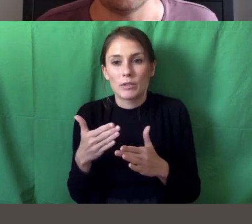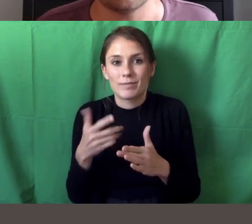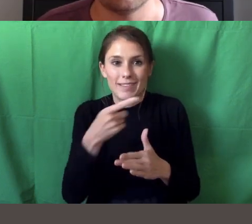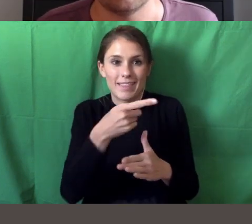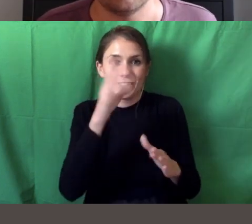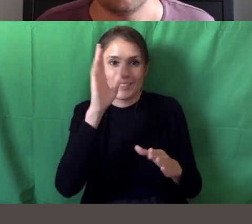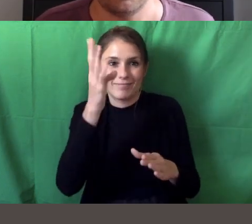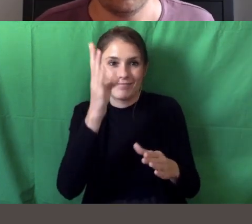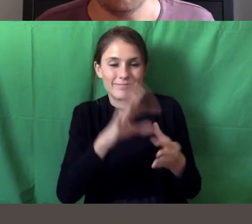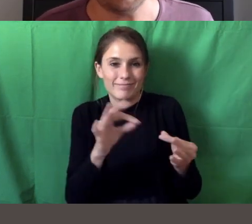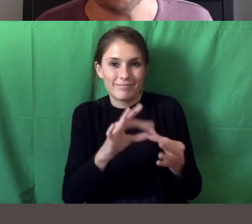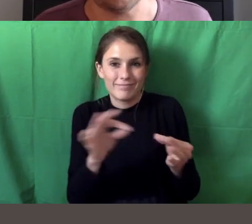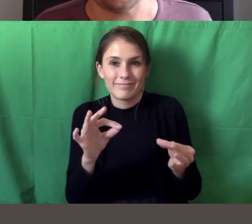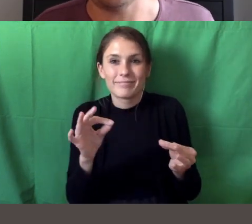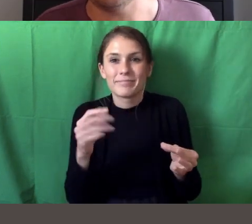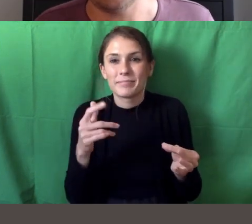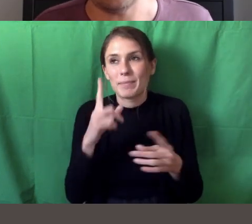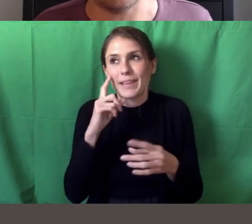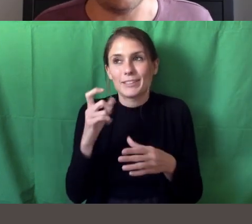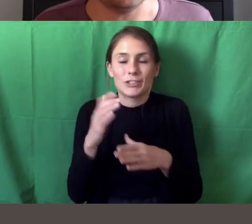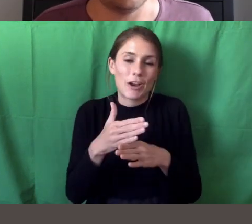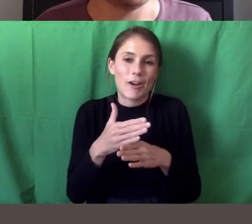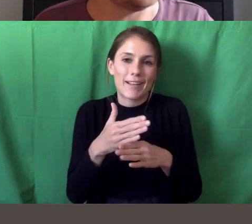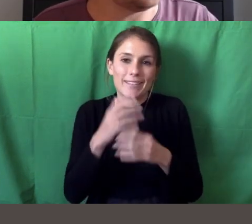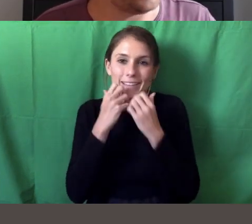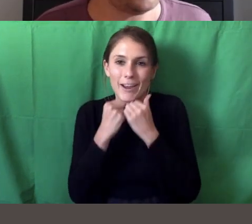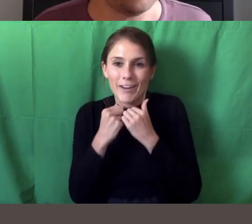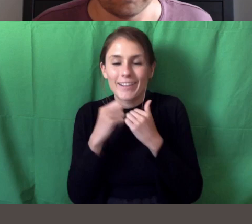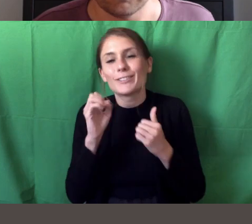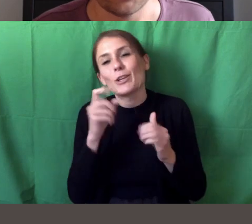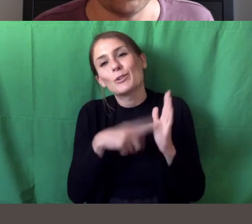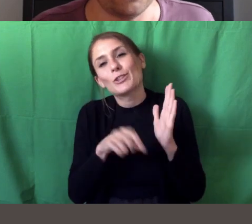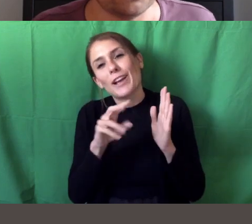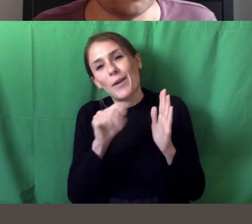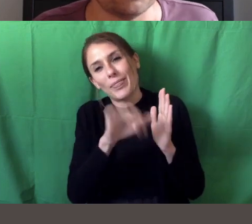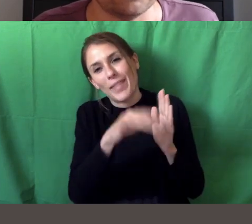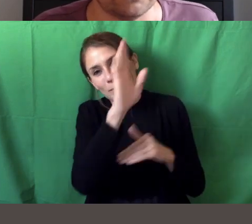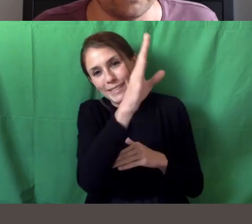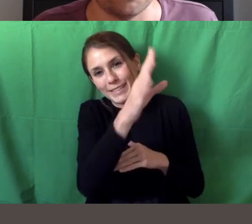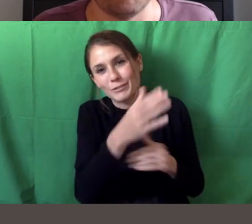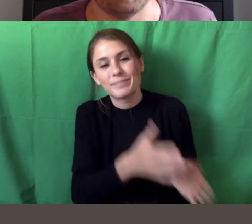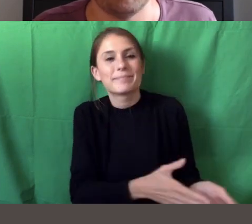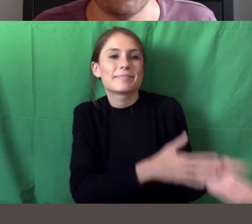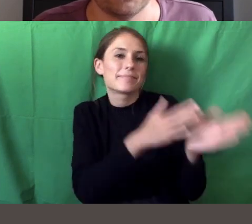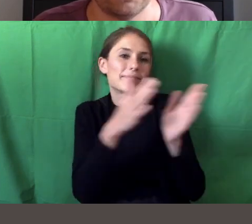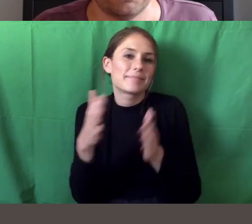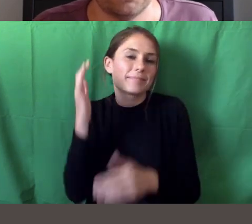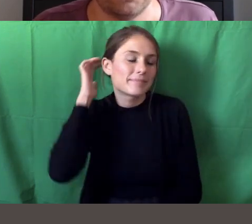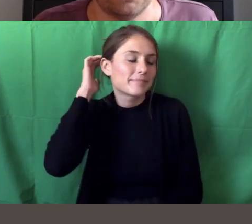I then shared via this talk, because sharing is caring, right? So please check out this